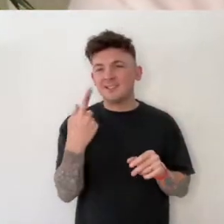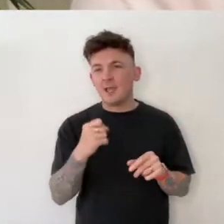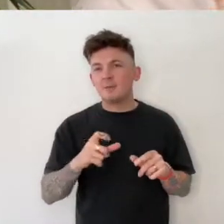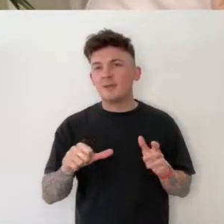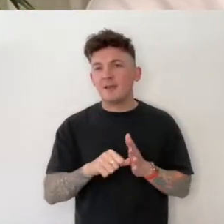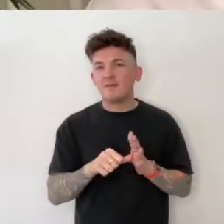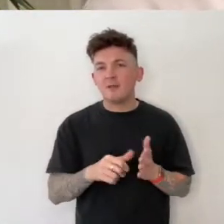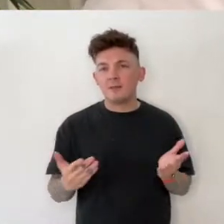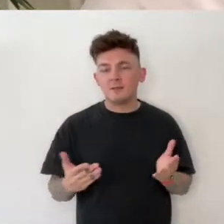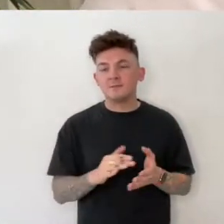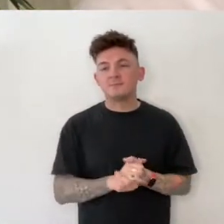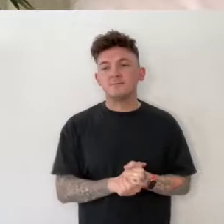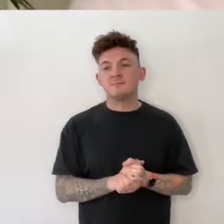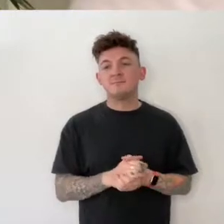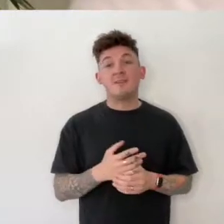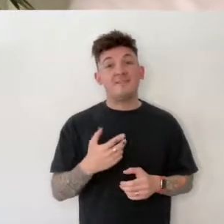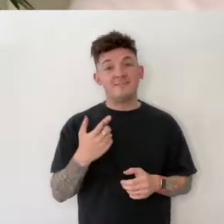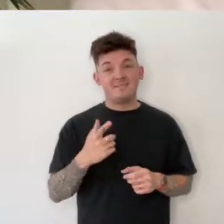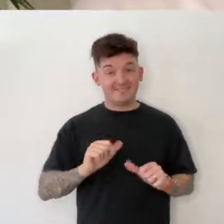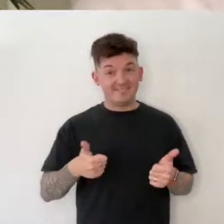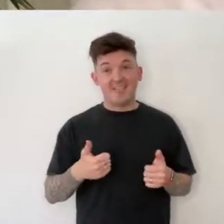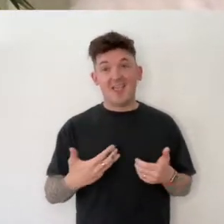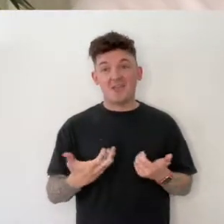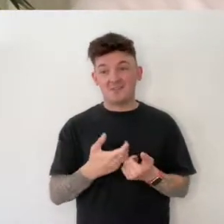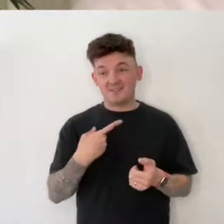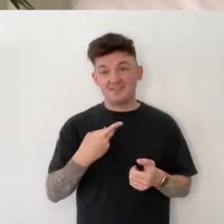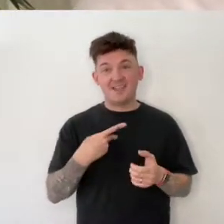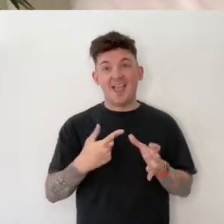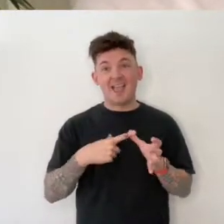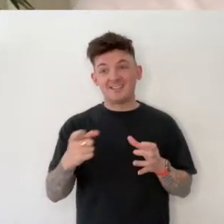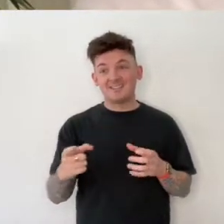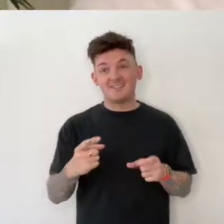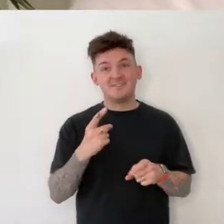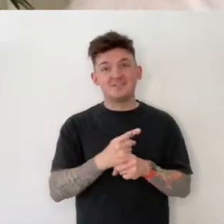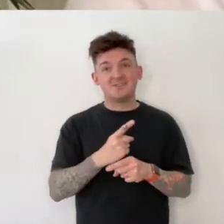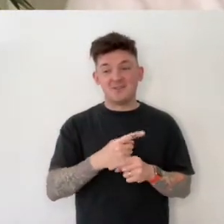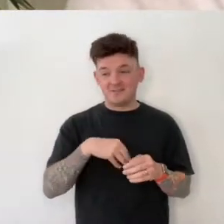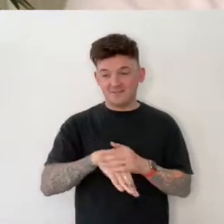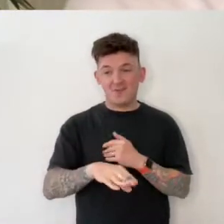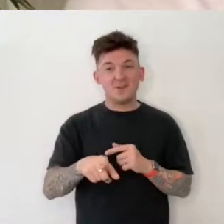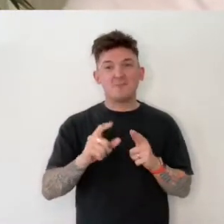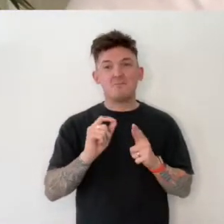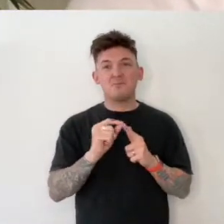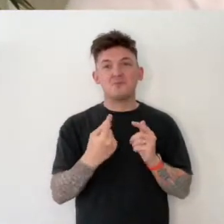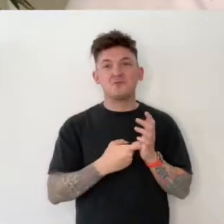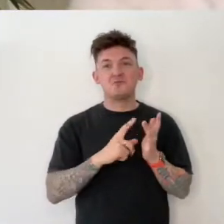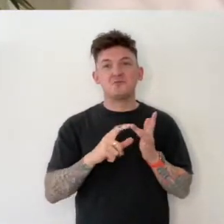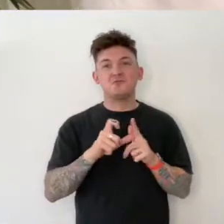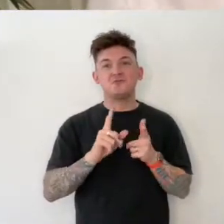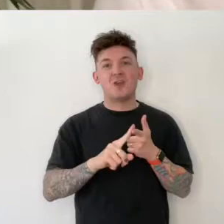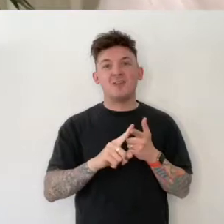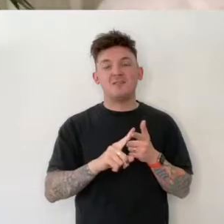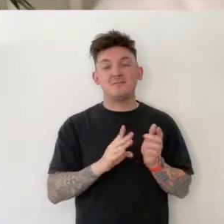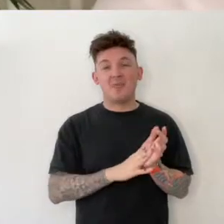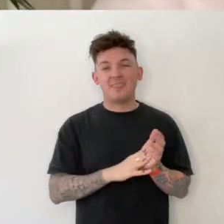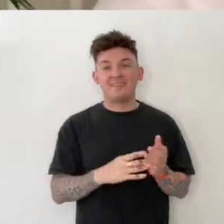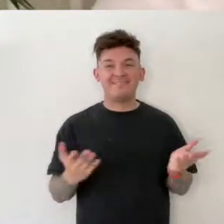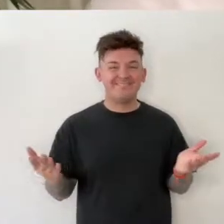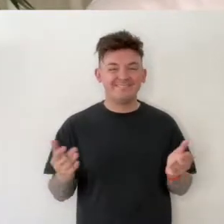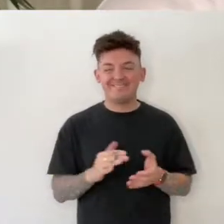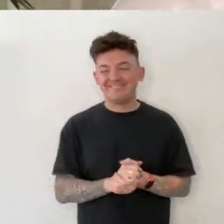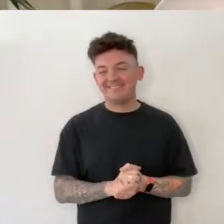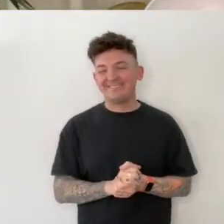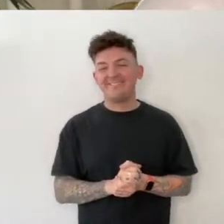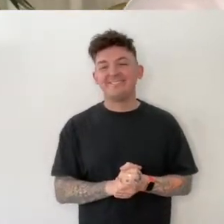accidentally we ended up scheduling this call for pride month? yes! i use the sort of more